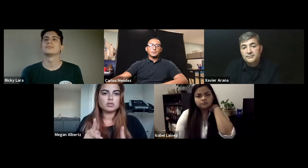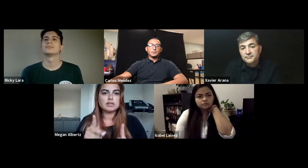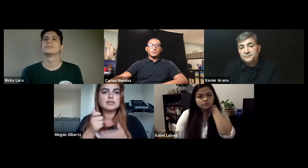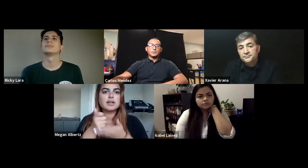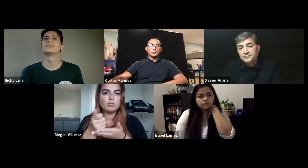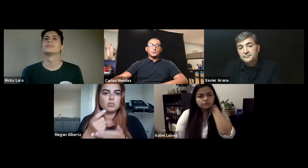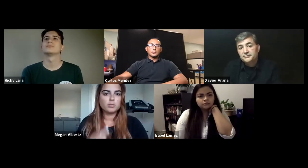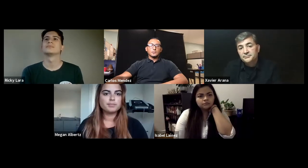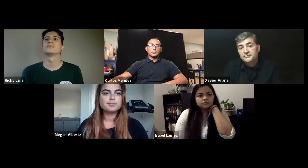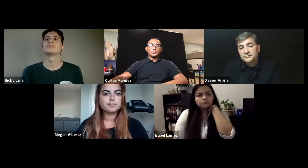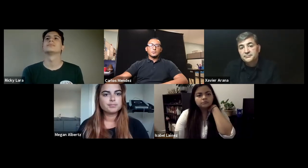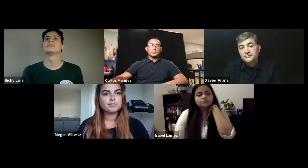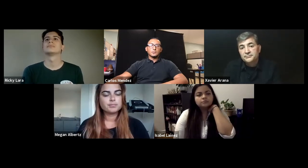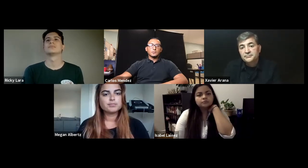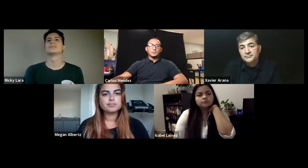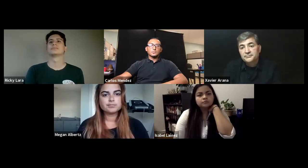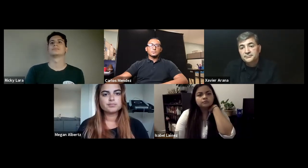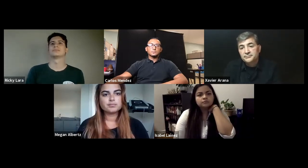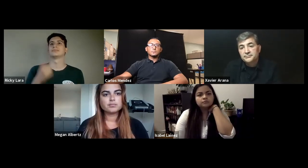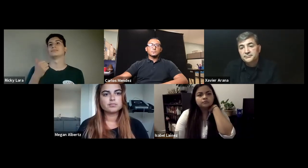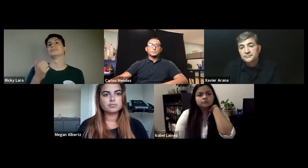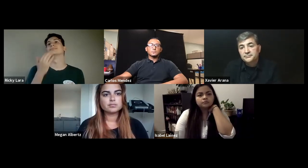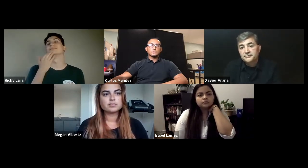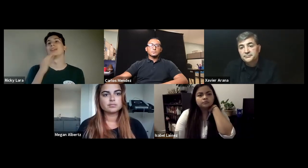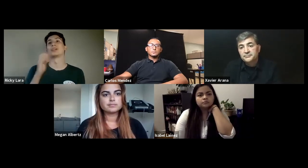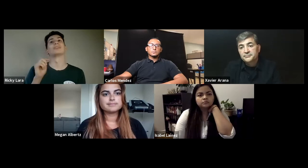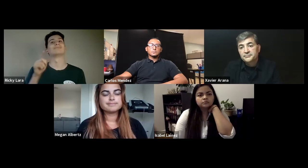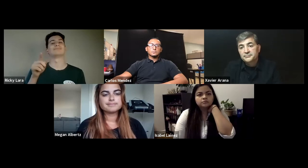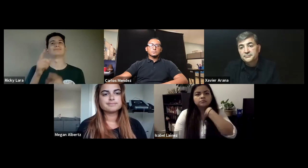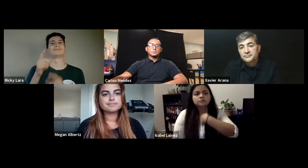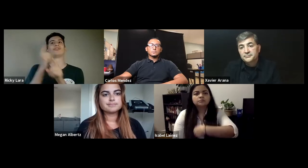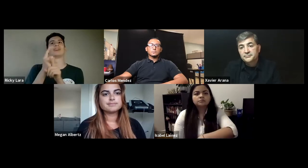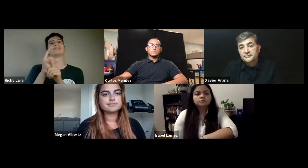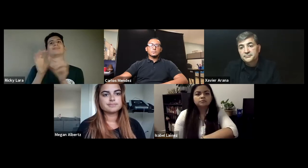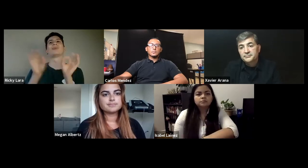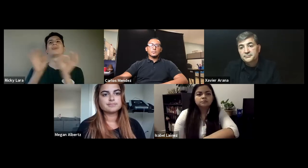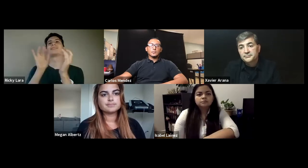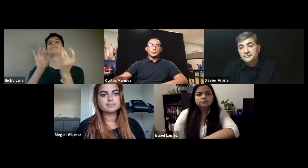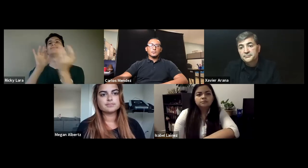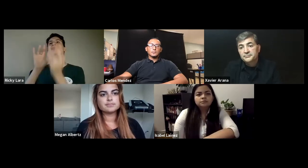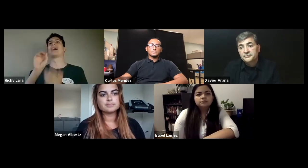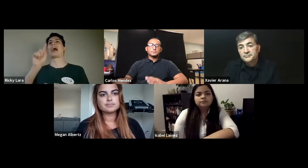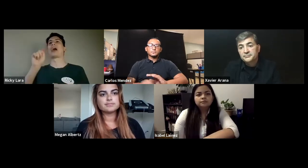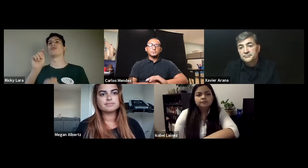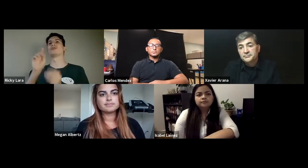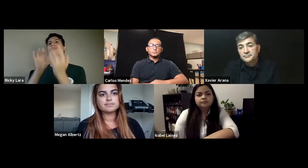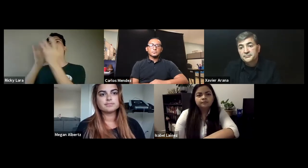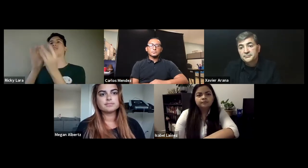and maybe somebody can find what you need so that people can actually understand what's happening.